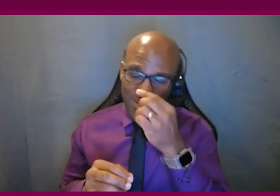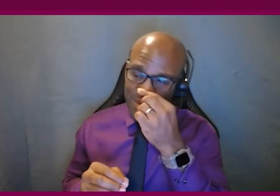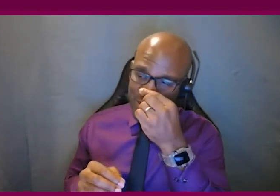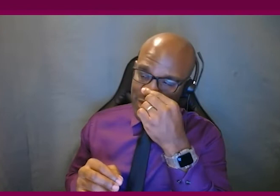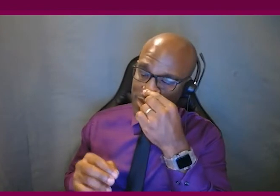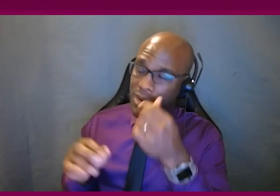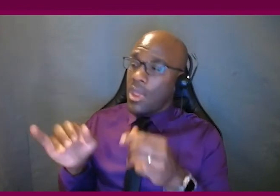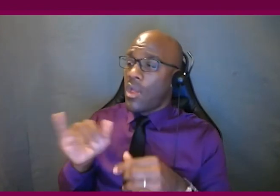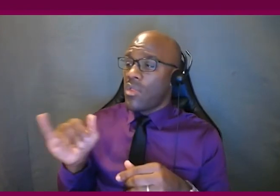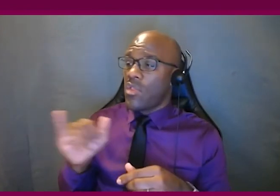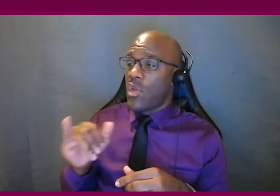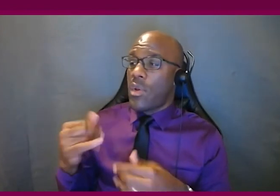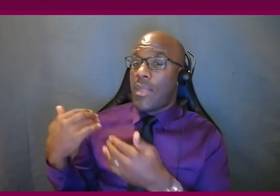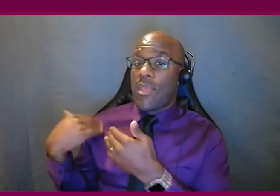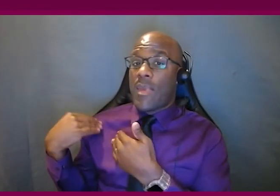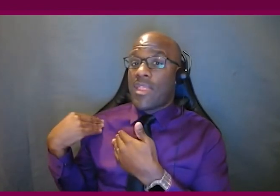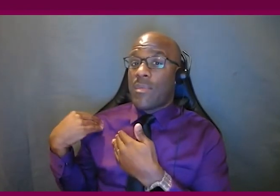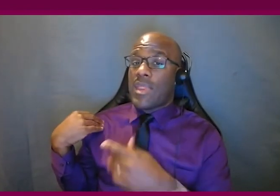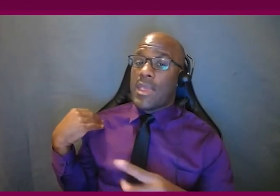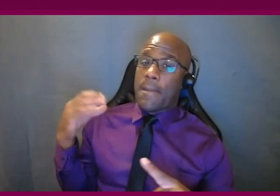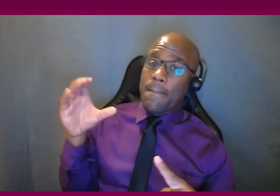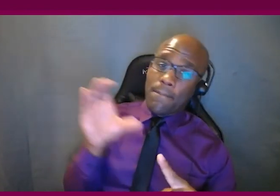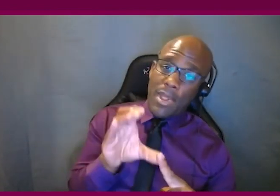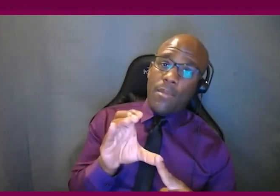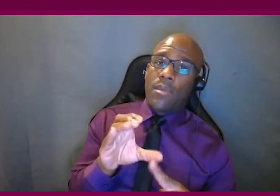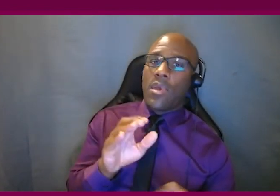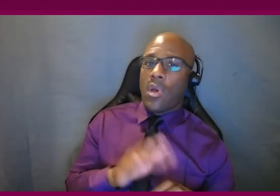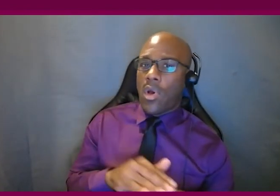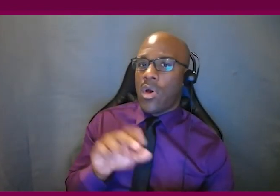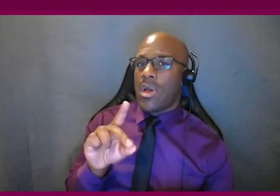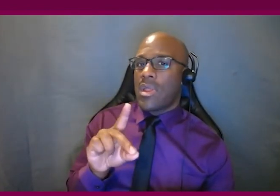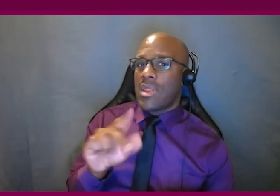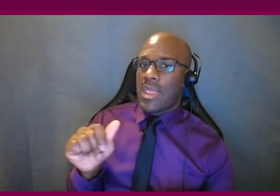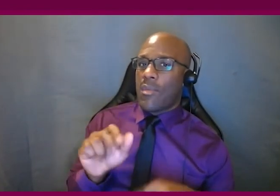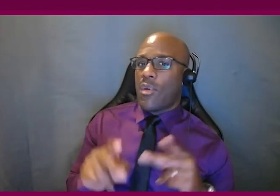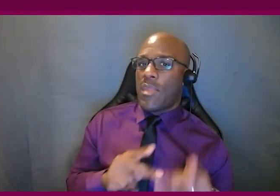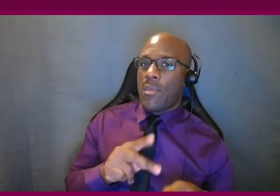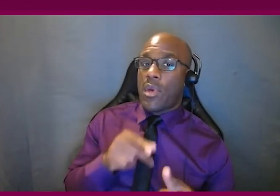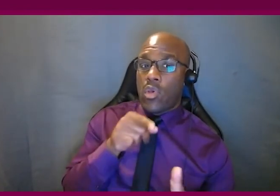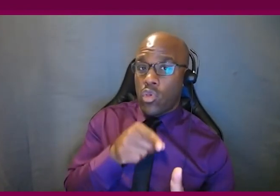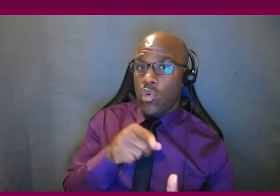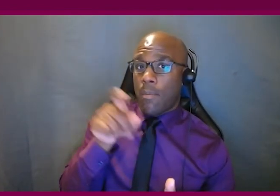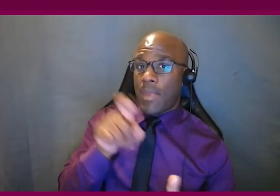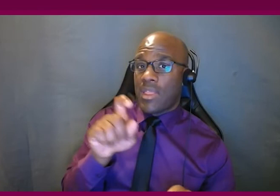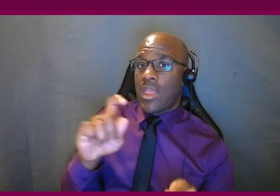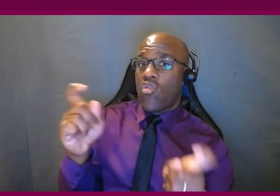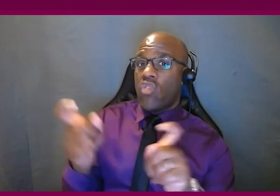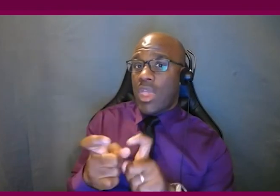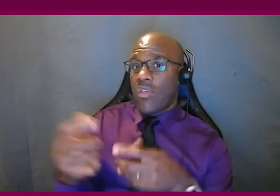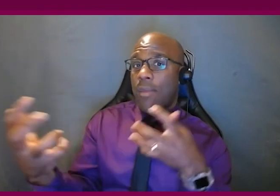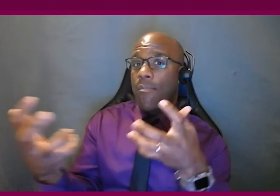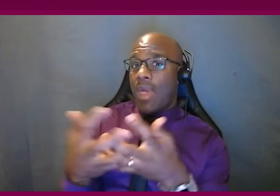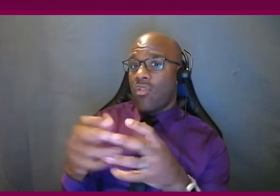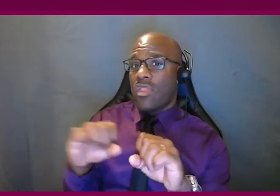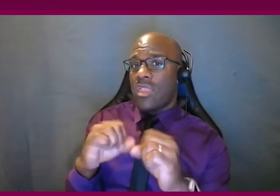So how would you say that non-disabled people and businesses and governments, how can they